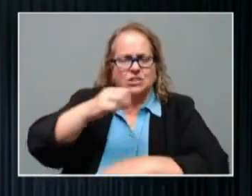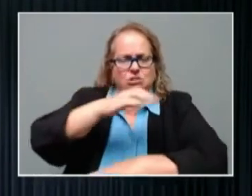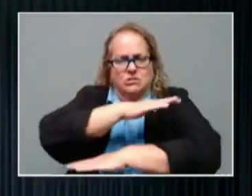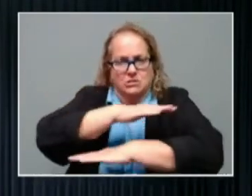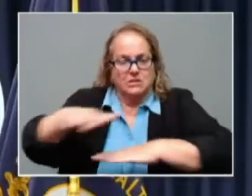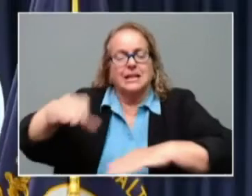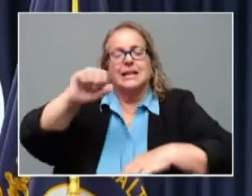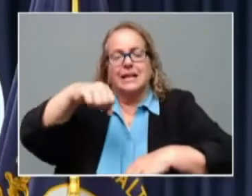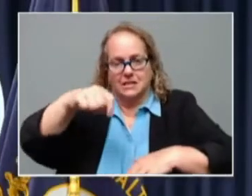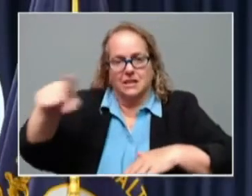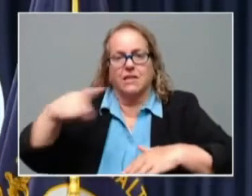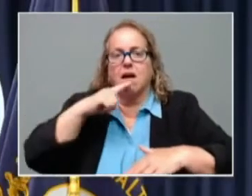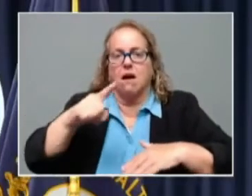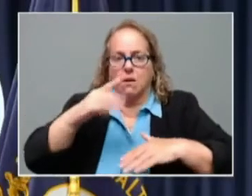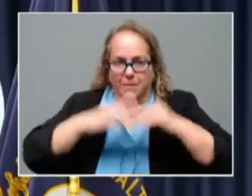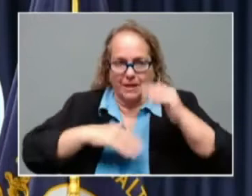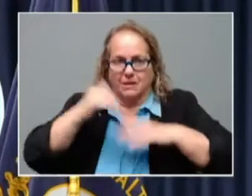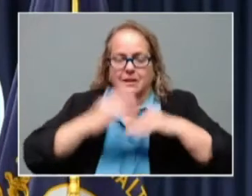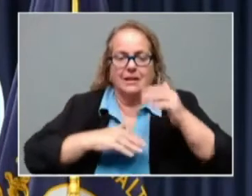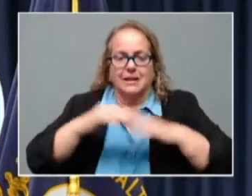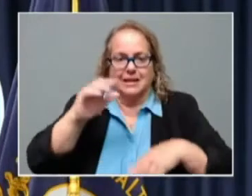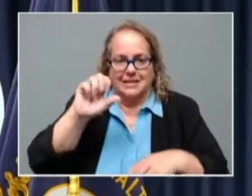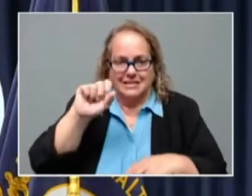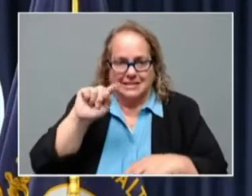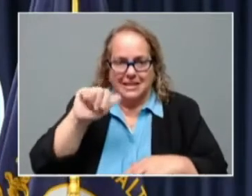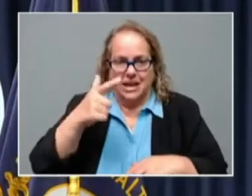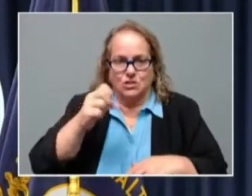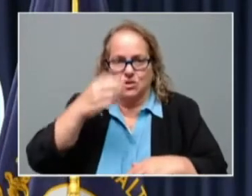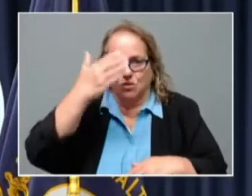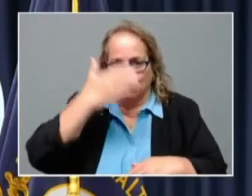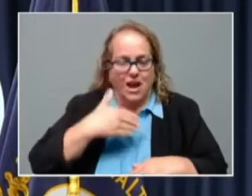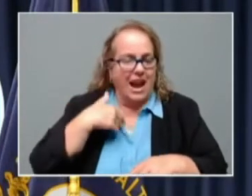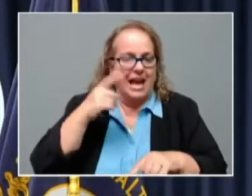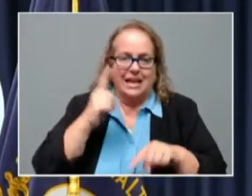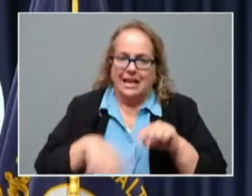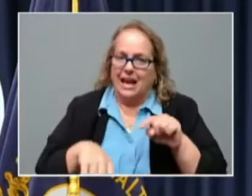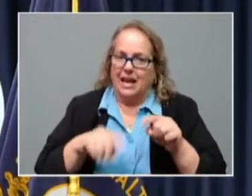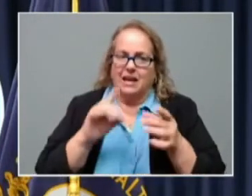capital. I cannot comment on its purpose yet, but I would say stay tuned.